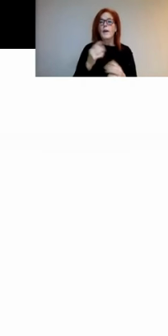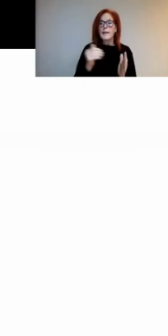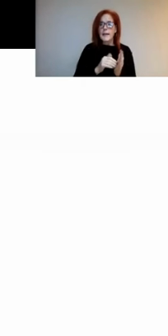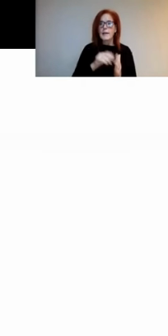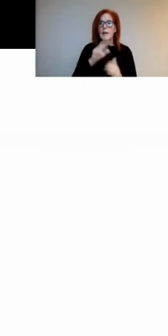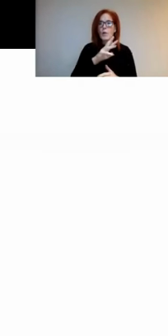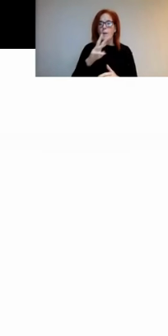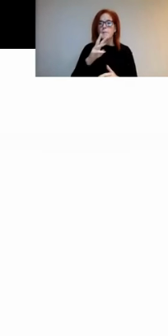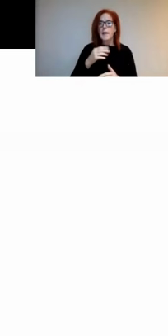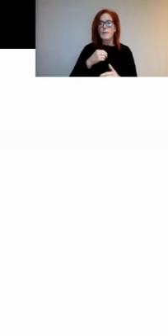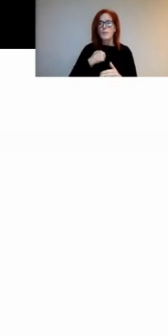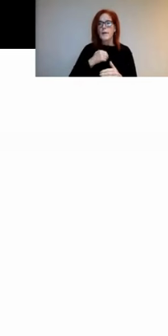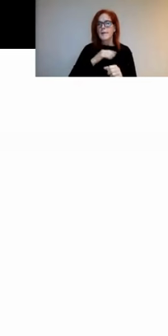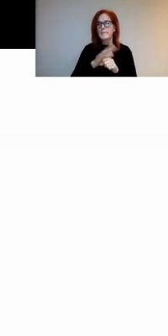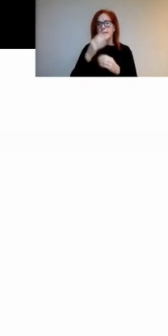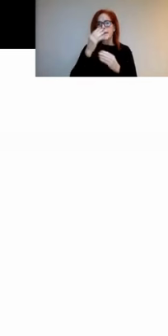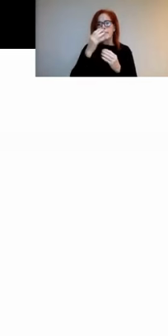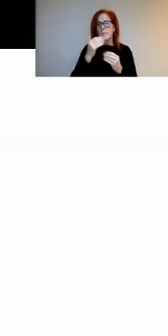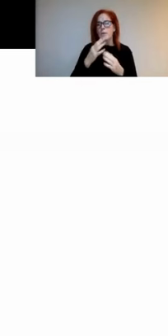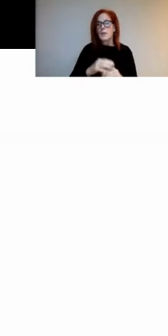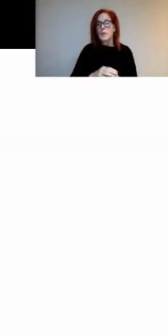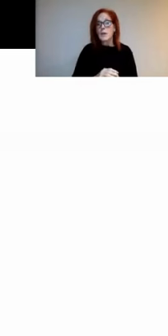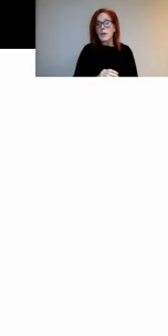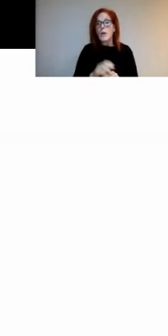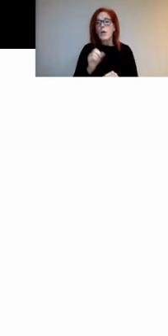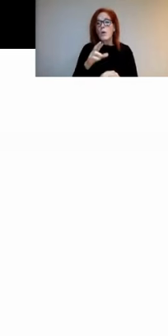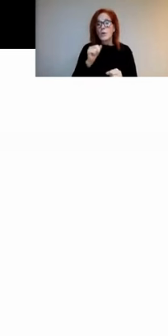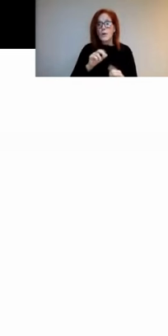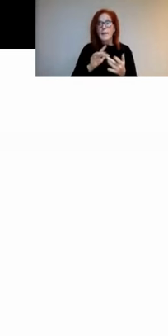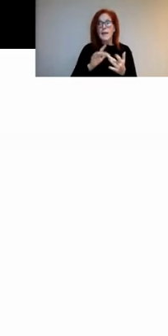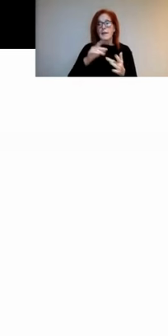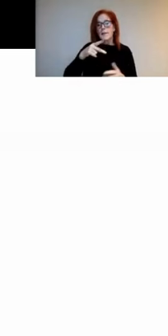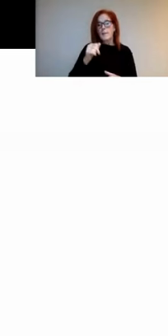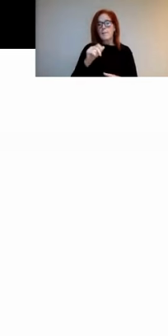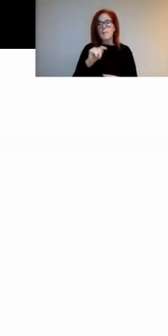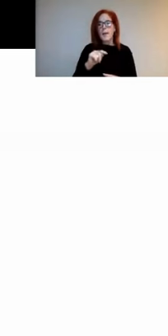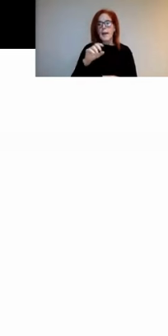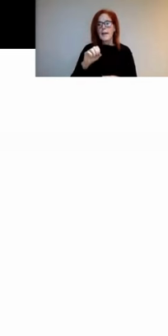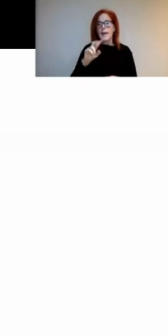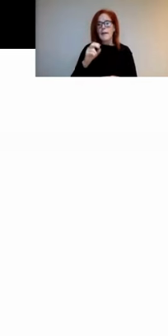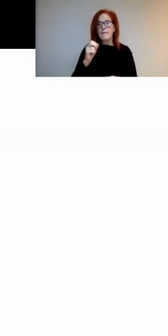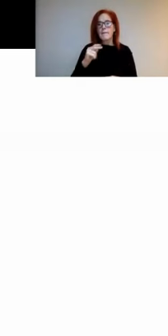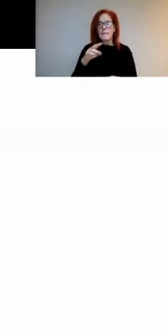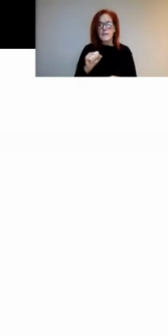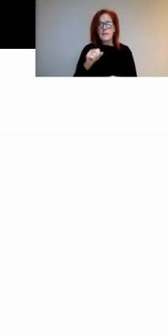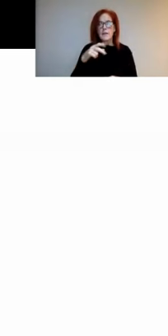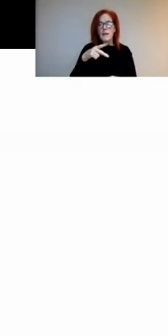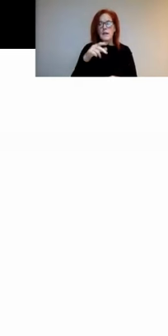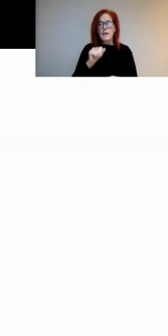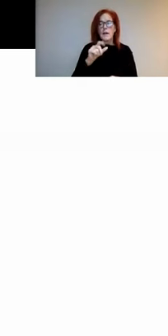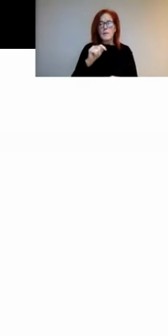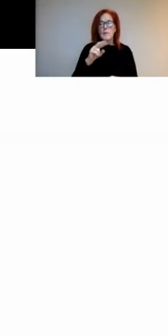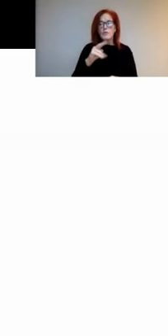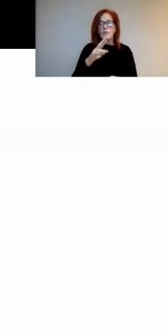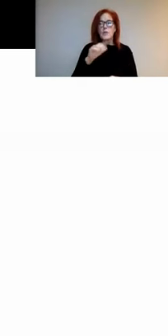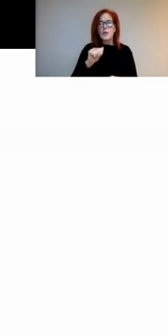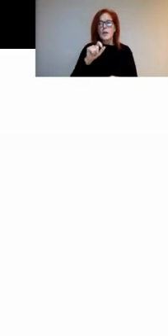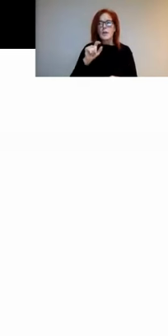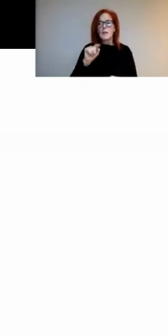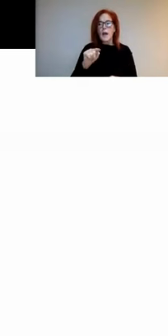So -- Ms. B asked about funding opportunities for qualified non-profits. So we will have soon -- I don't have a date for it yet -- our 2023 grant workshop. It will be recorded, and virtual so that anyone can have access to it.